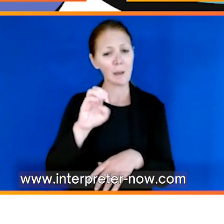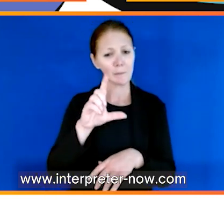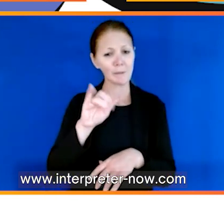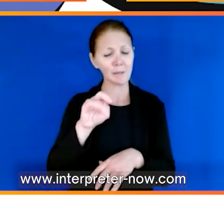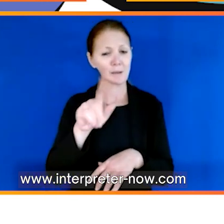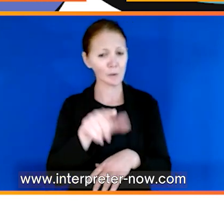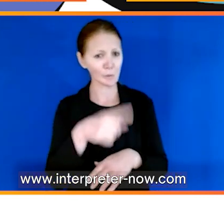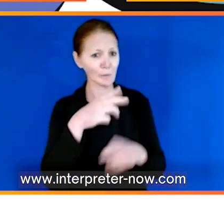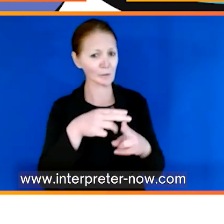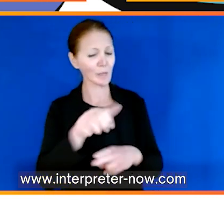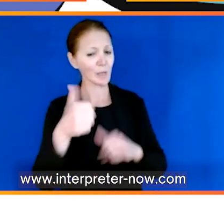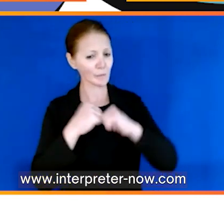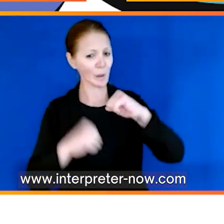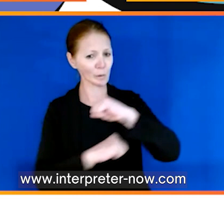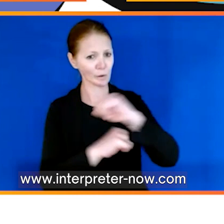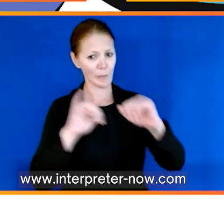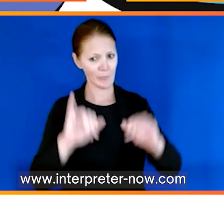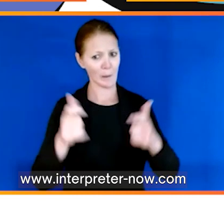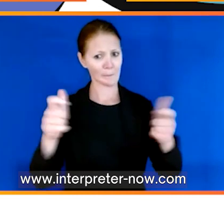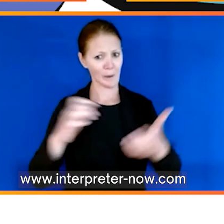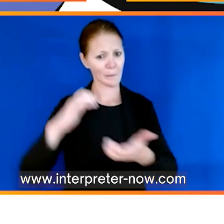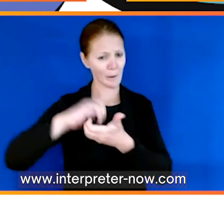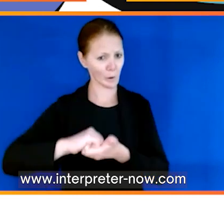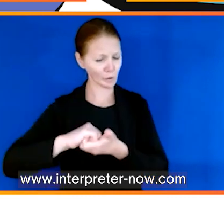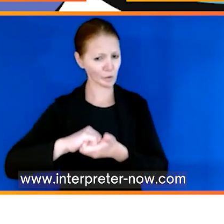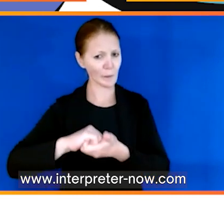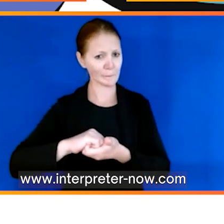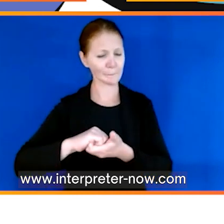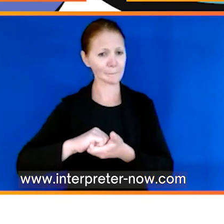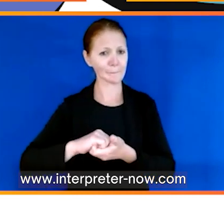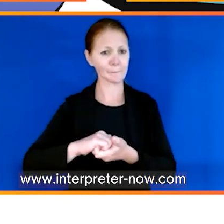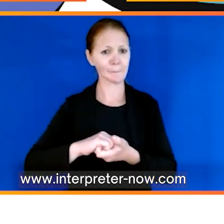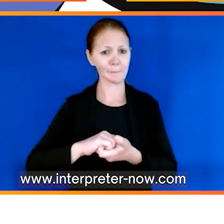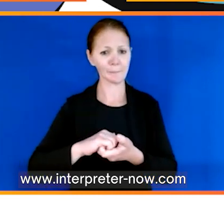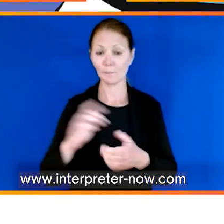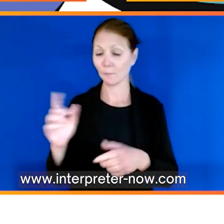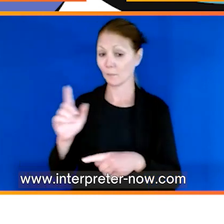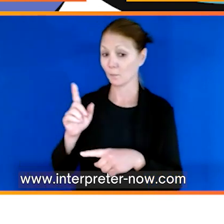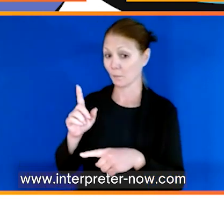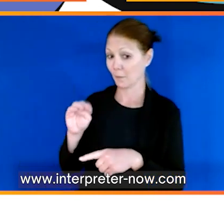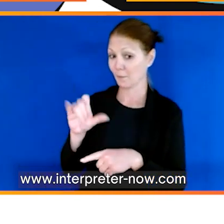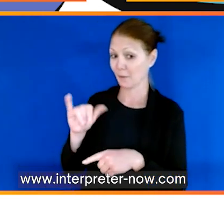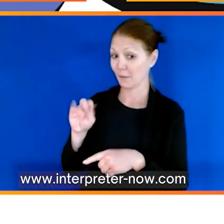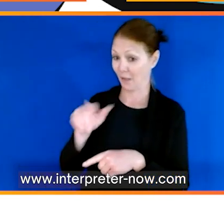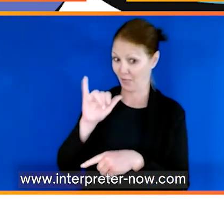I mean, those were all mostly tech companies. We've worked with a lot of product companies, Coca-Cola.